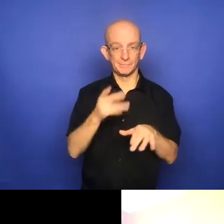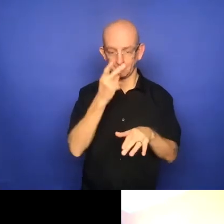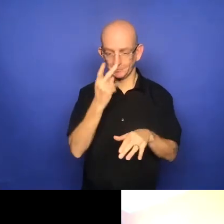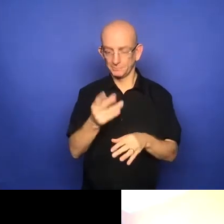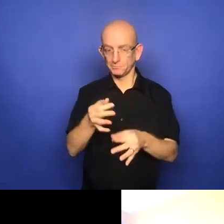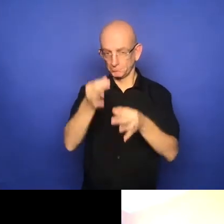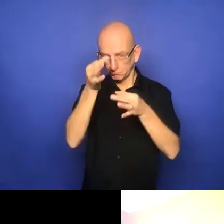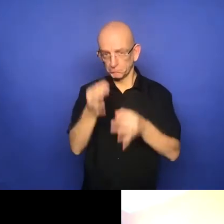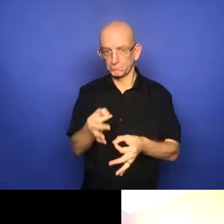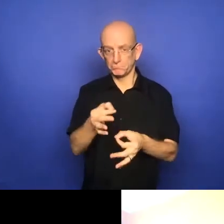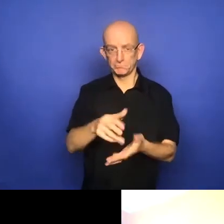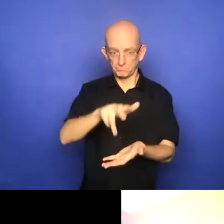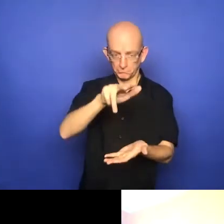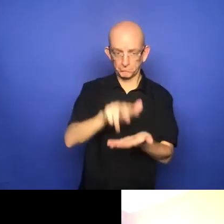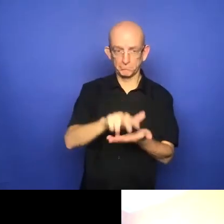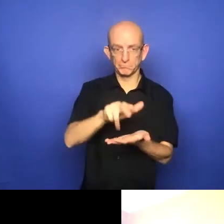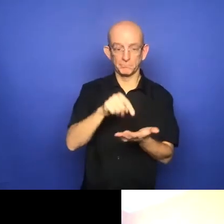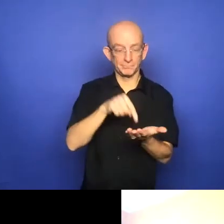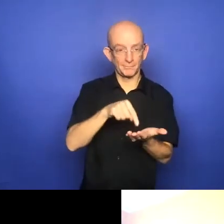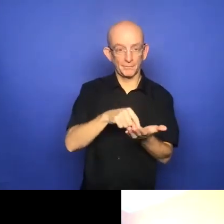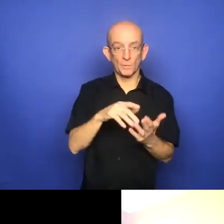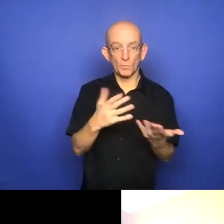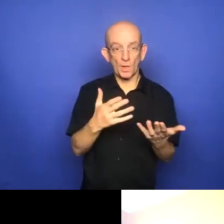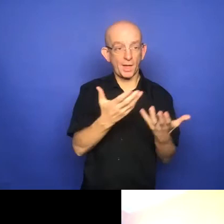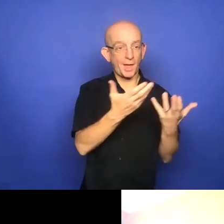to ascertain the figures